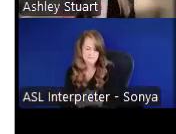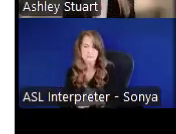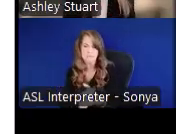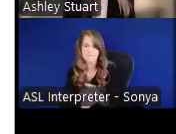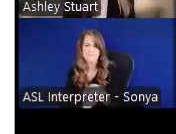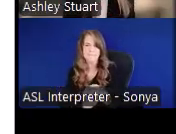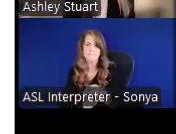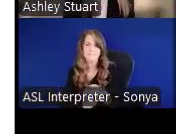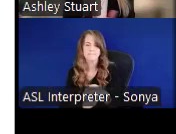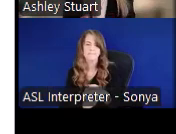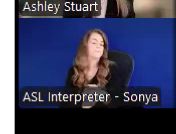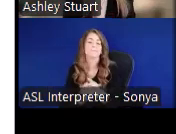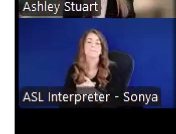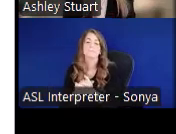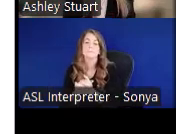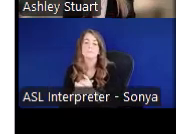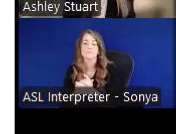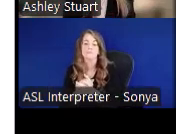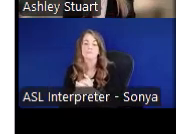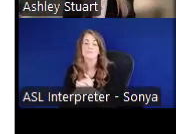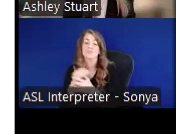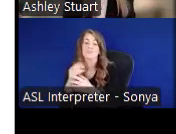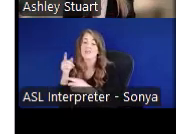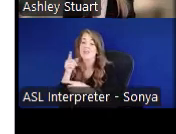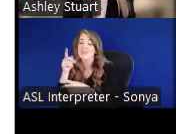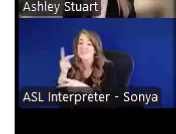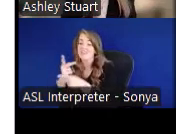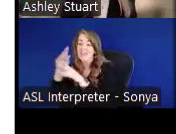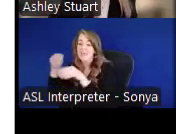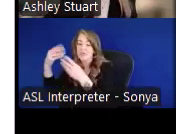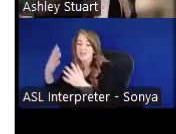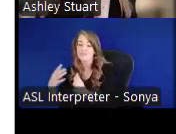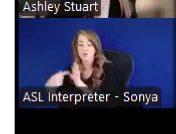Caregivers. Modeling appropriate social interactions. How many of